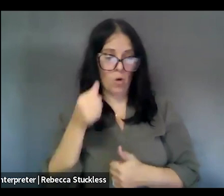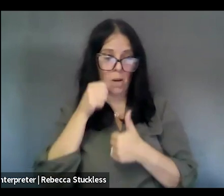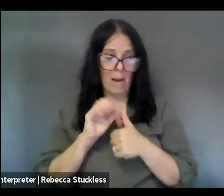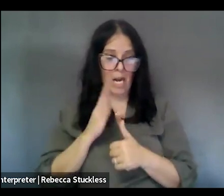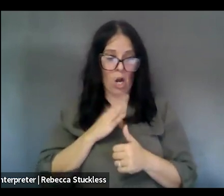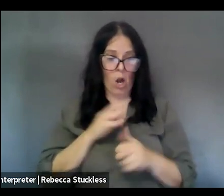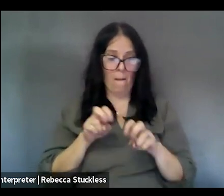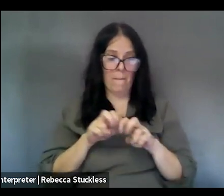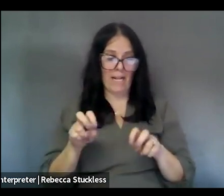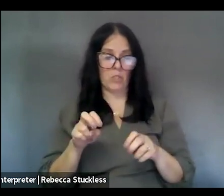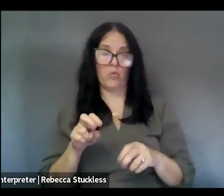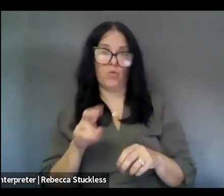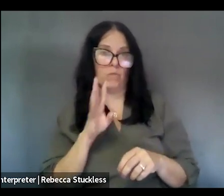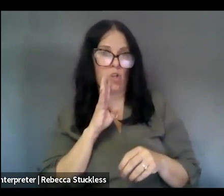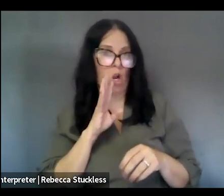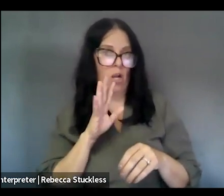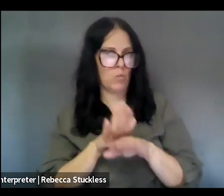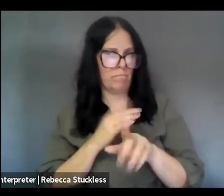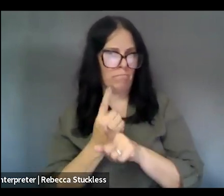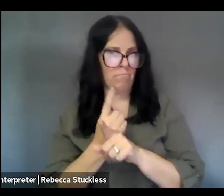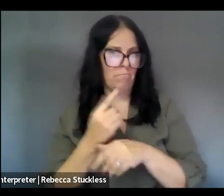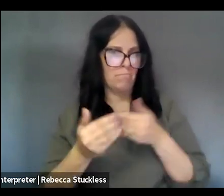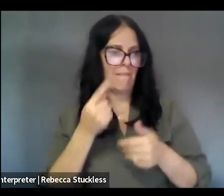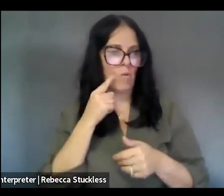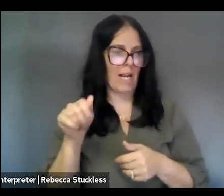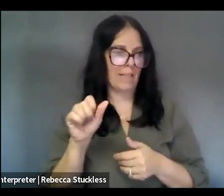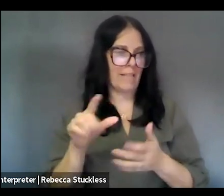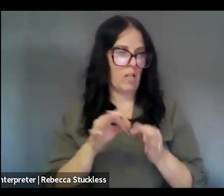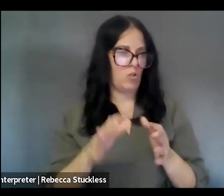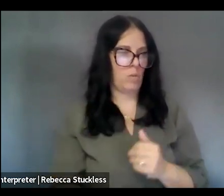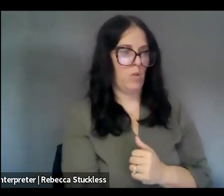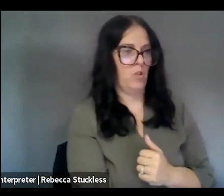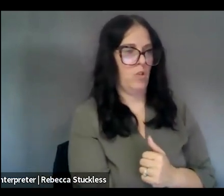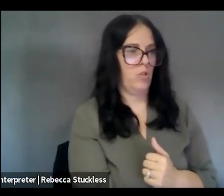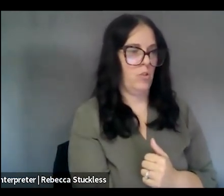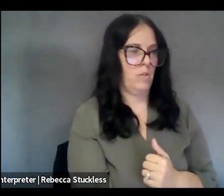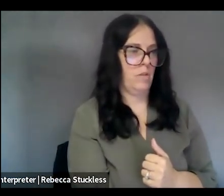slowly for the ASL interpreters we hope you'll participate in our evaluation survey which will